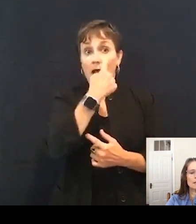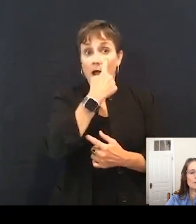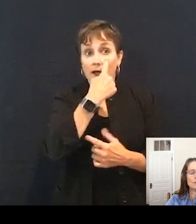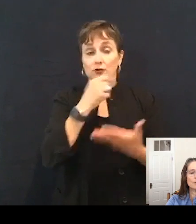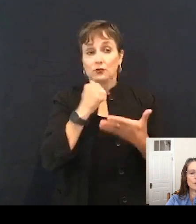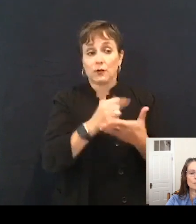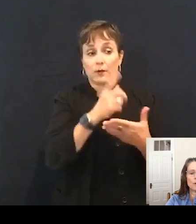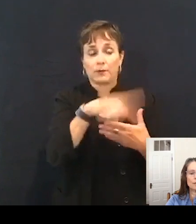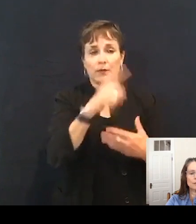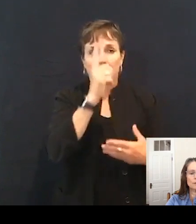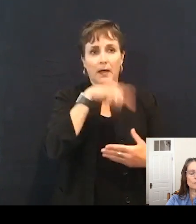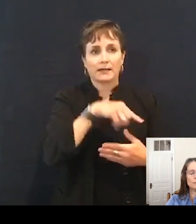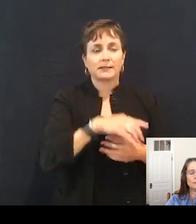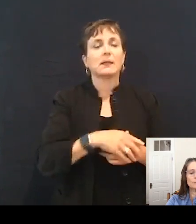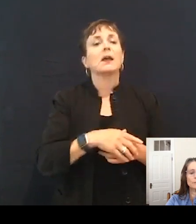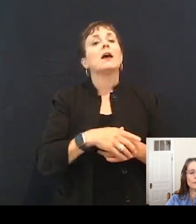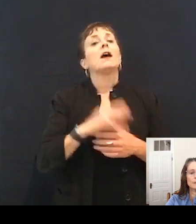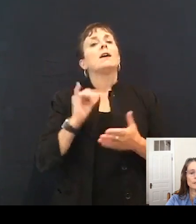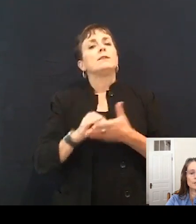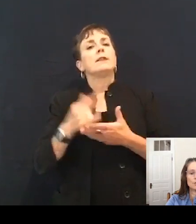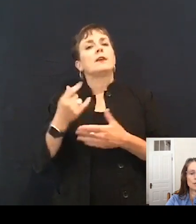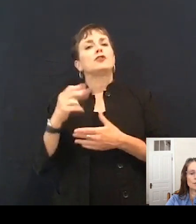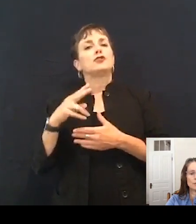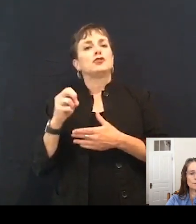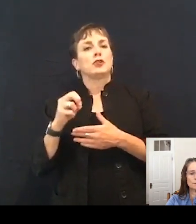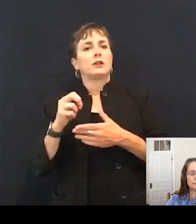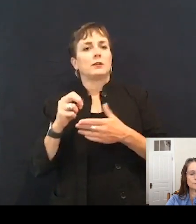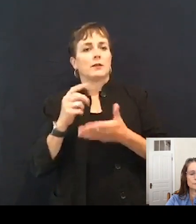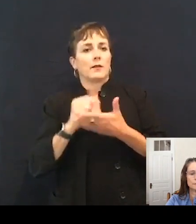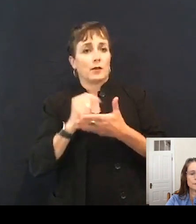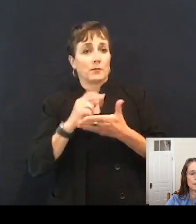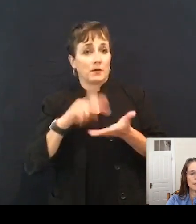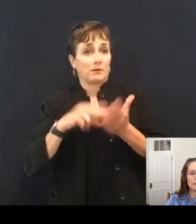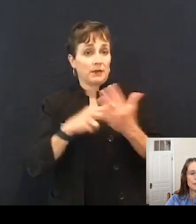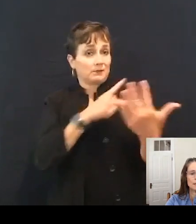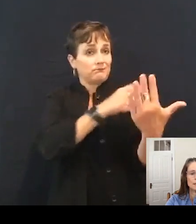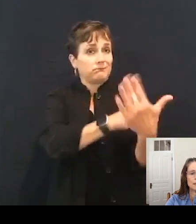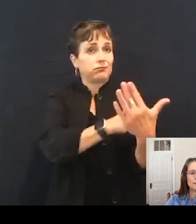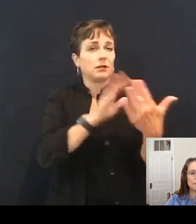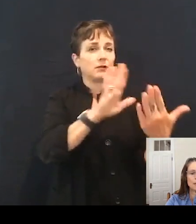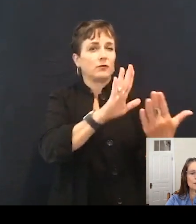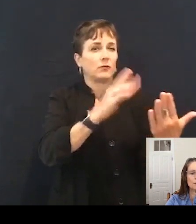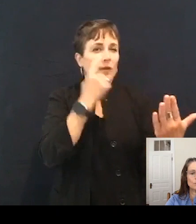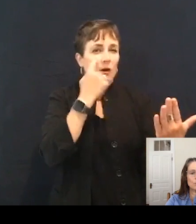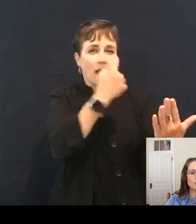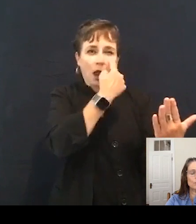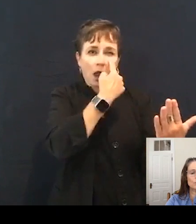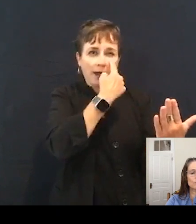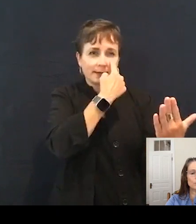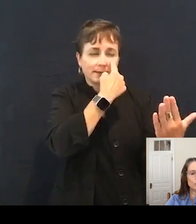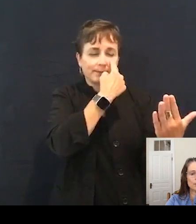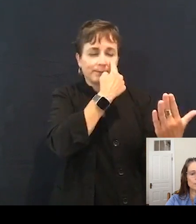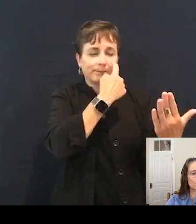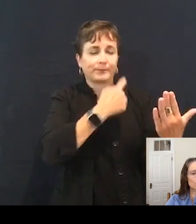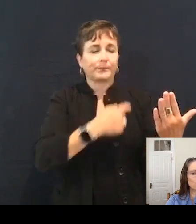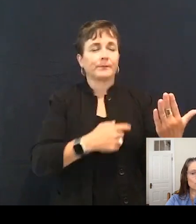subretinal injection. In the mice, we use a fluorescent recorder, so